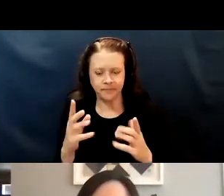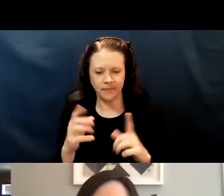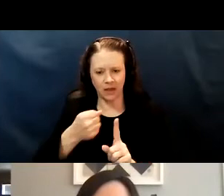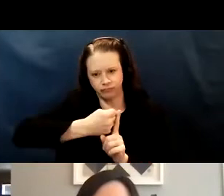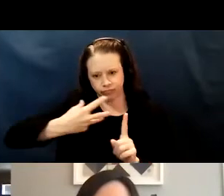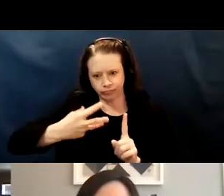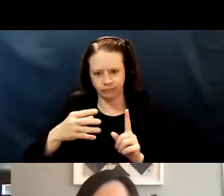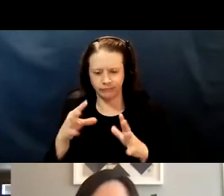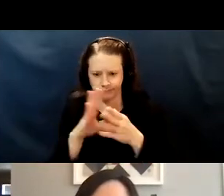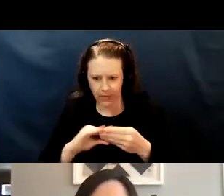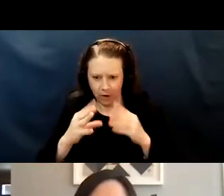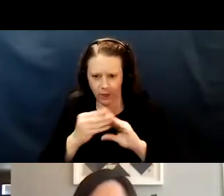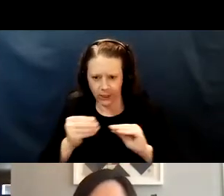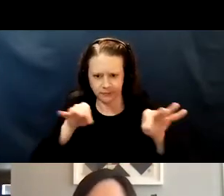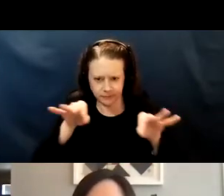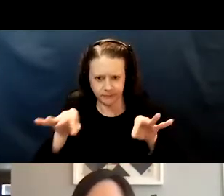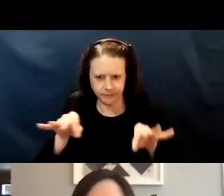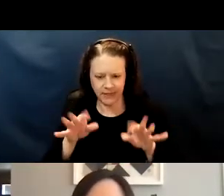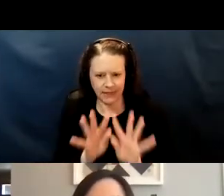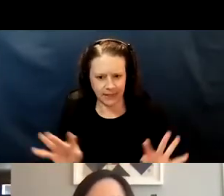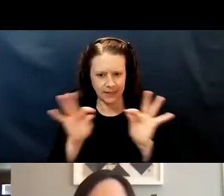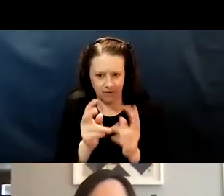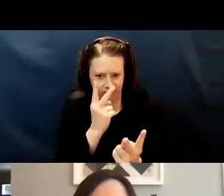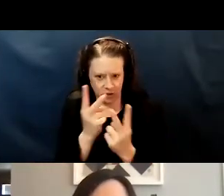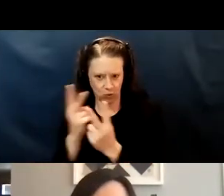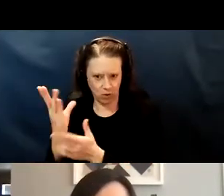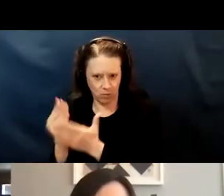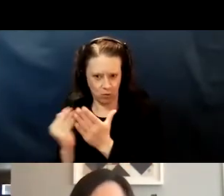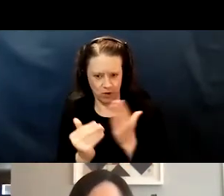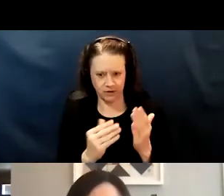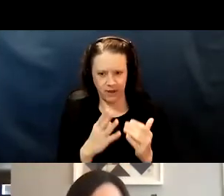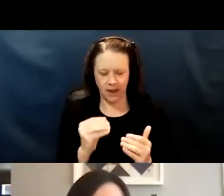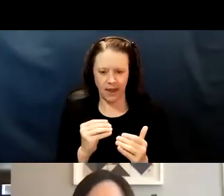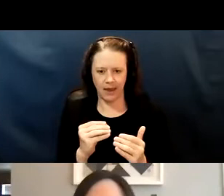that provides key visual components and unspoken action of a piece